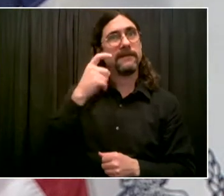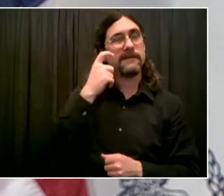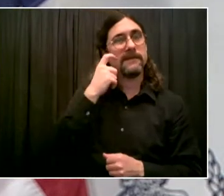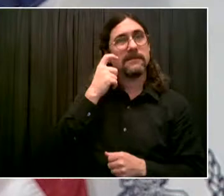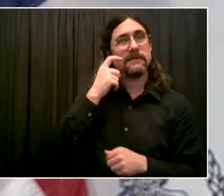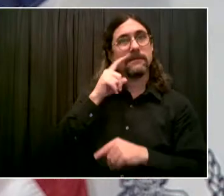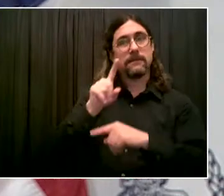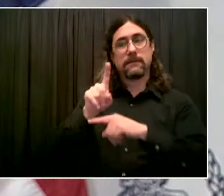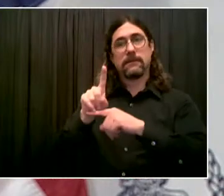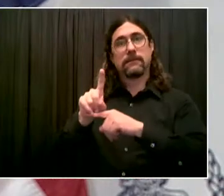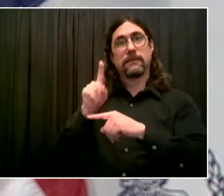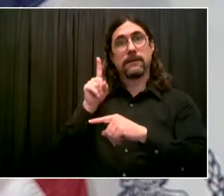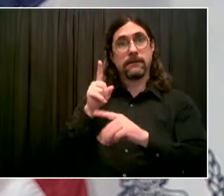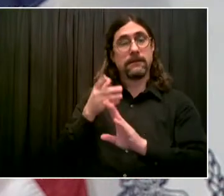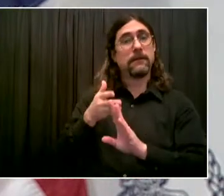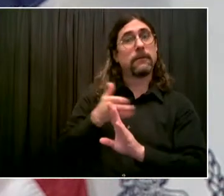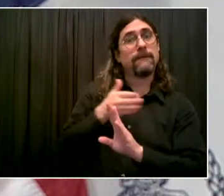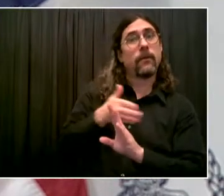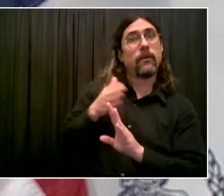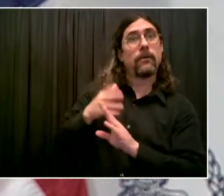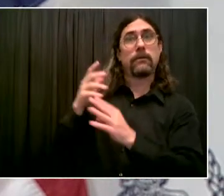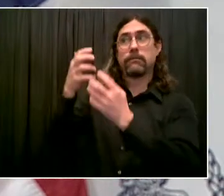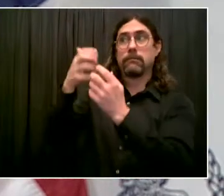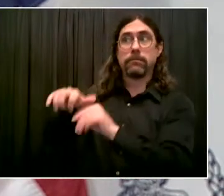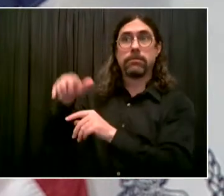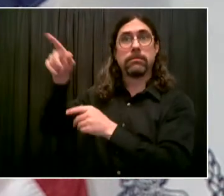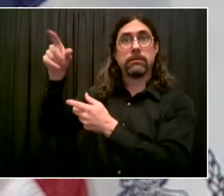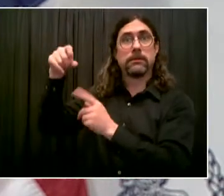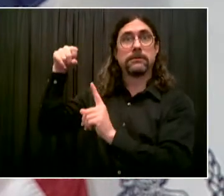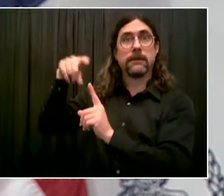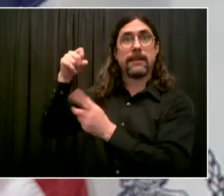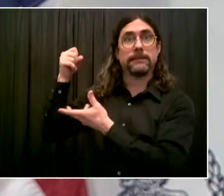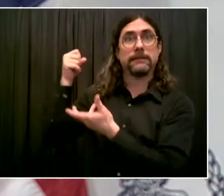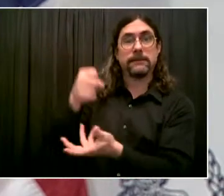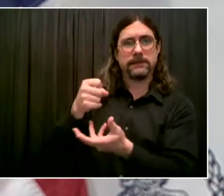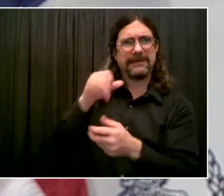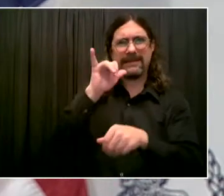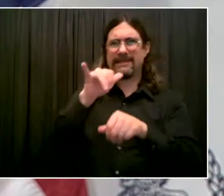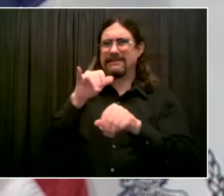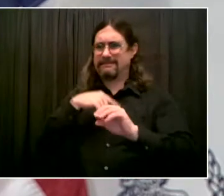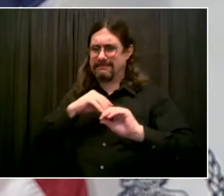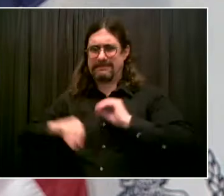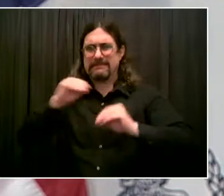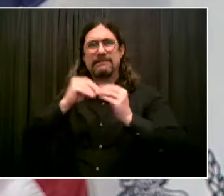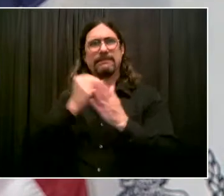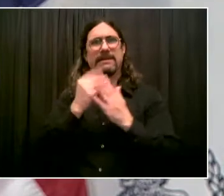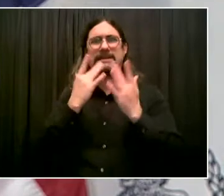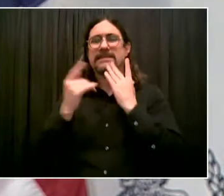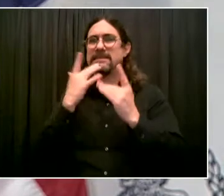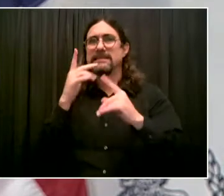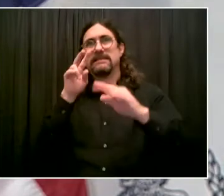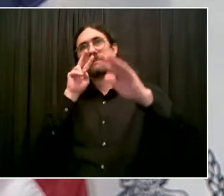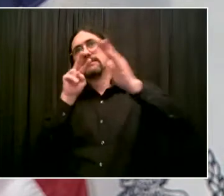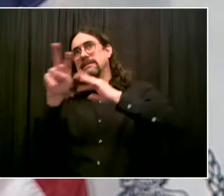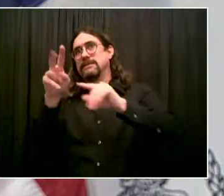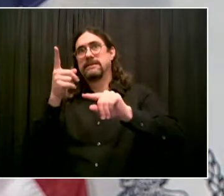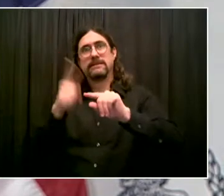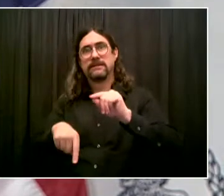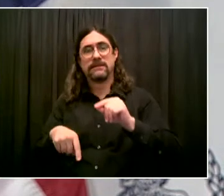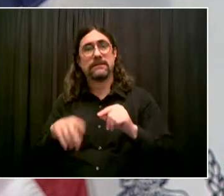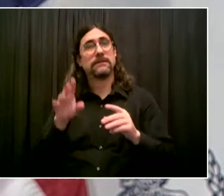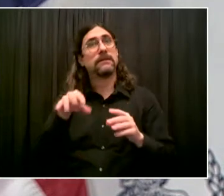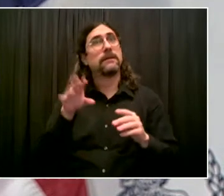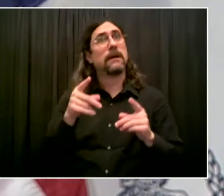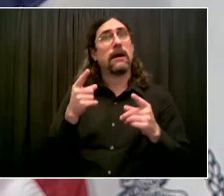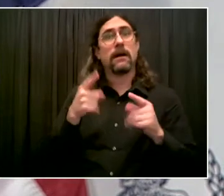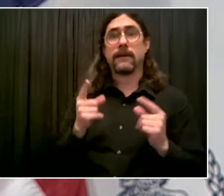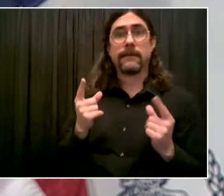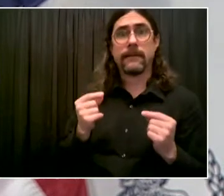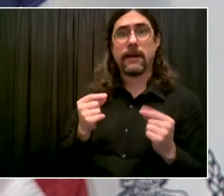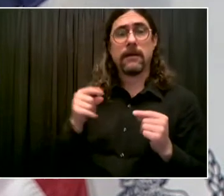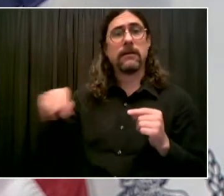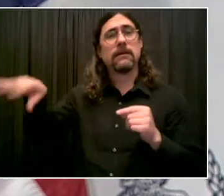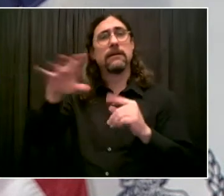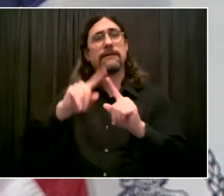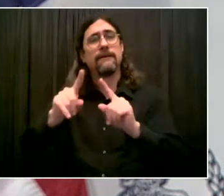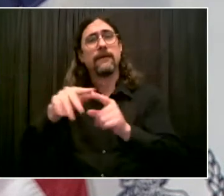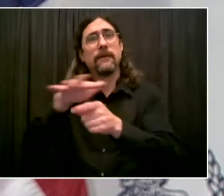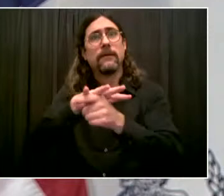SITUATION OF